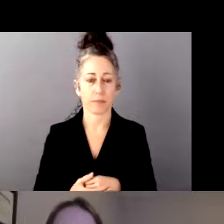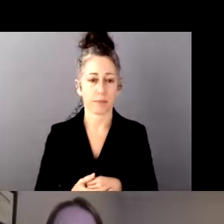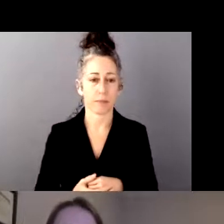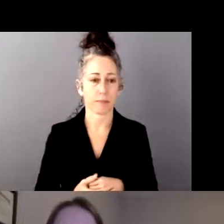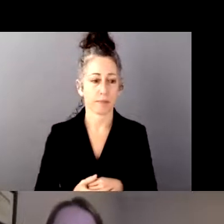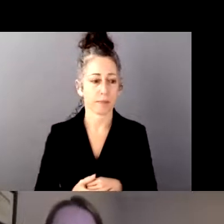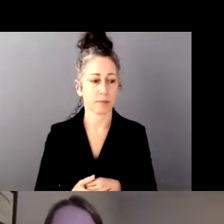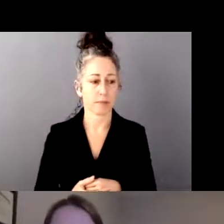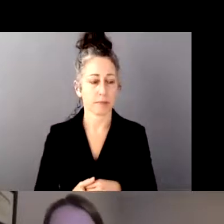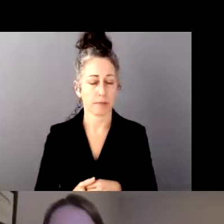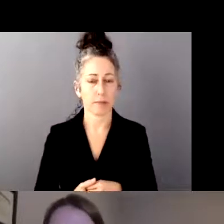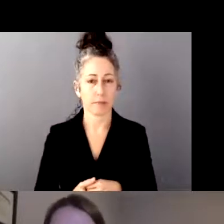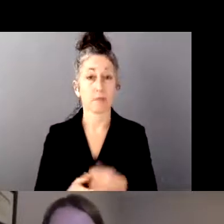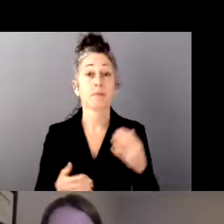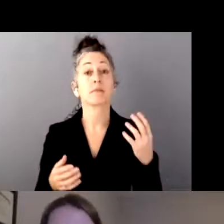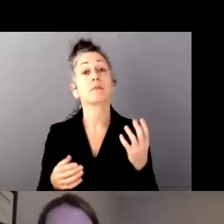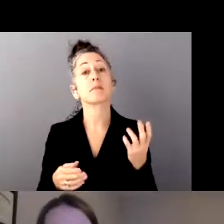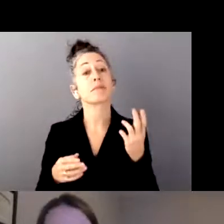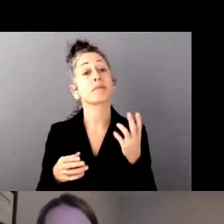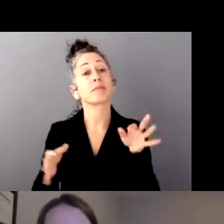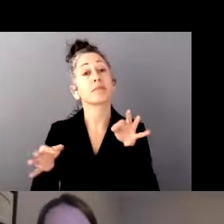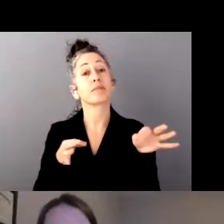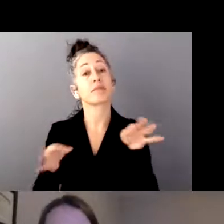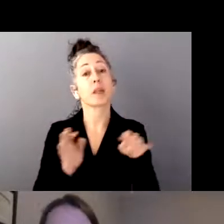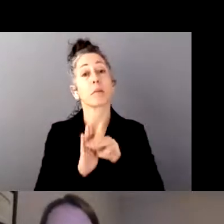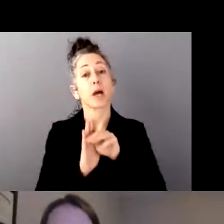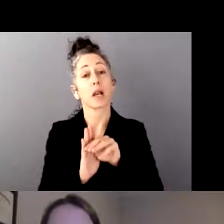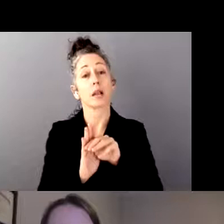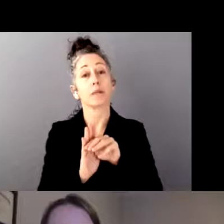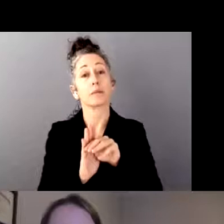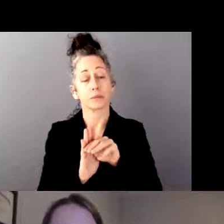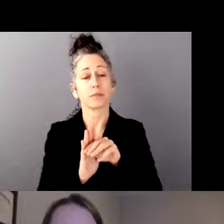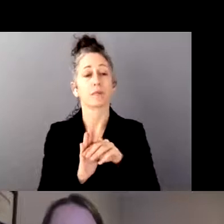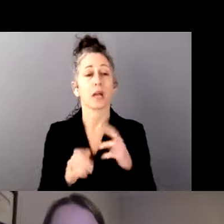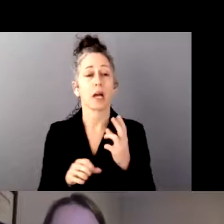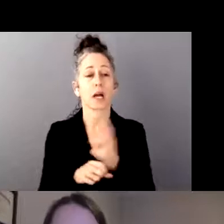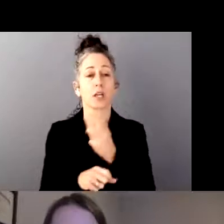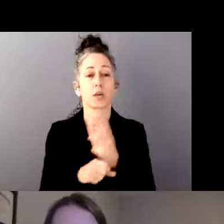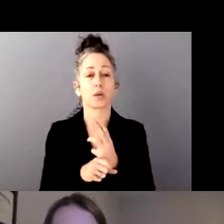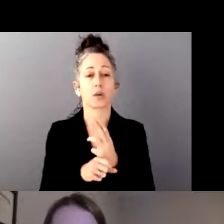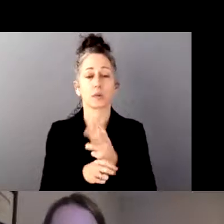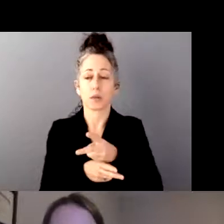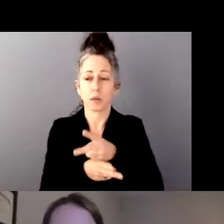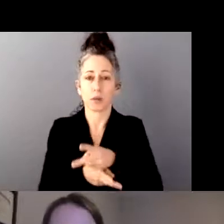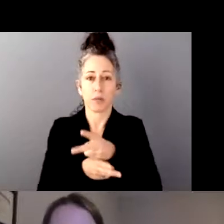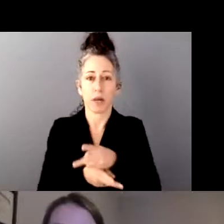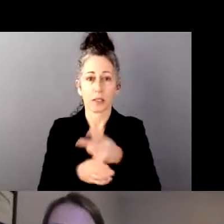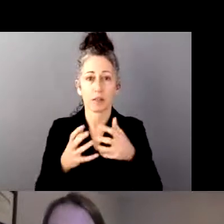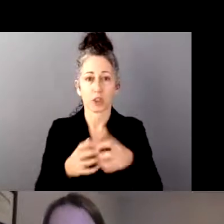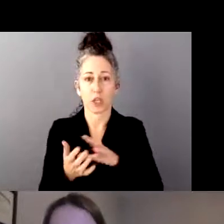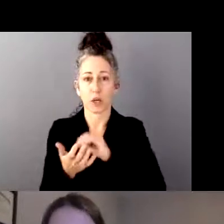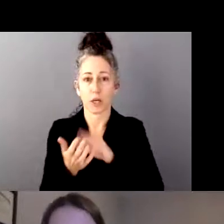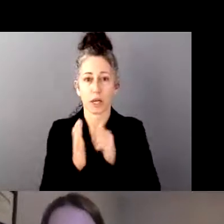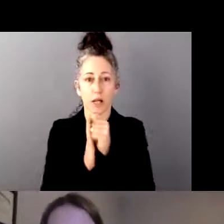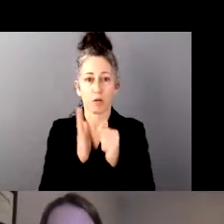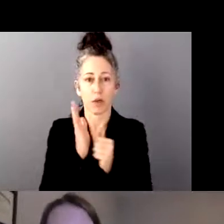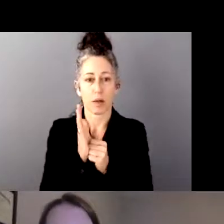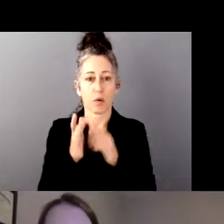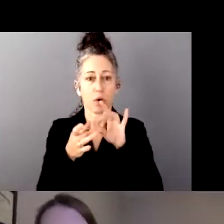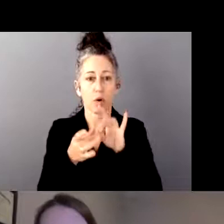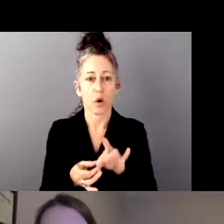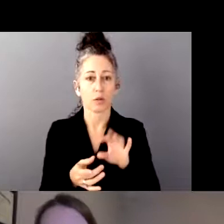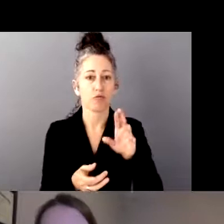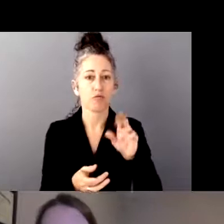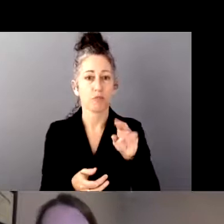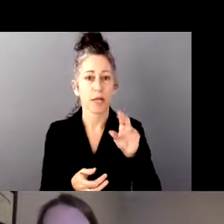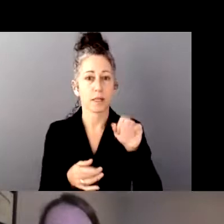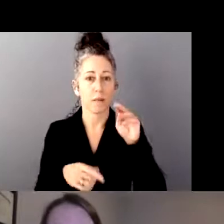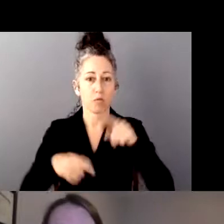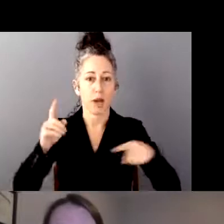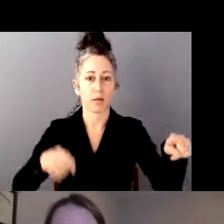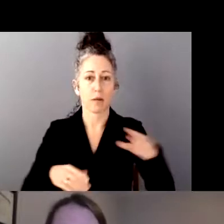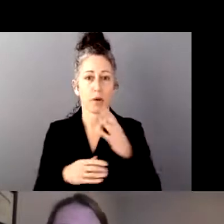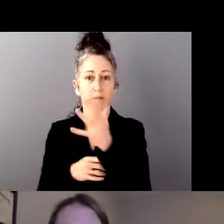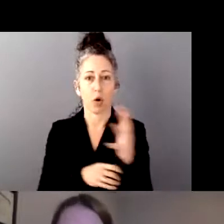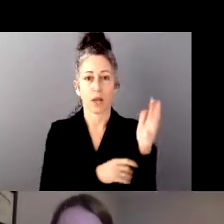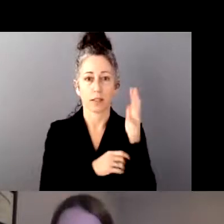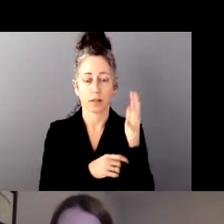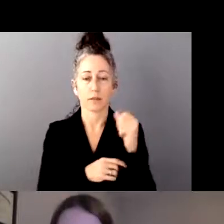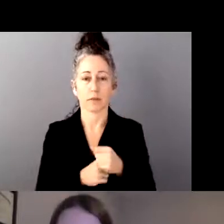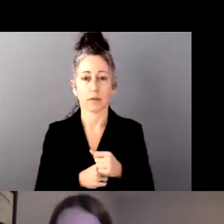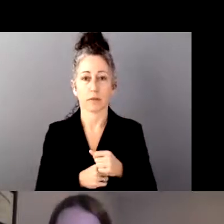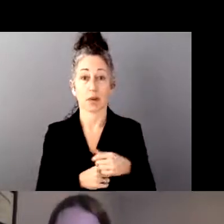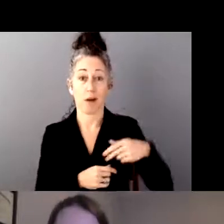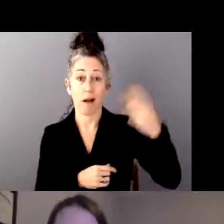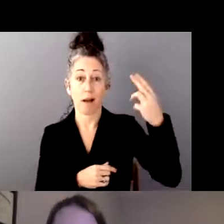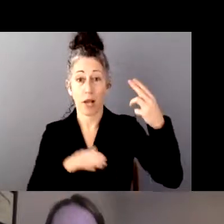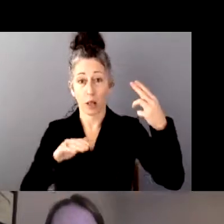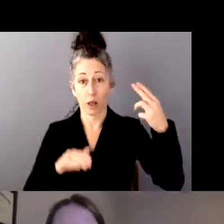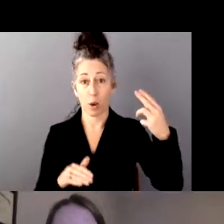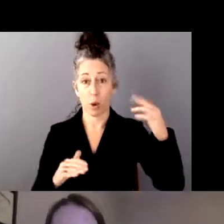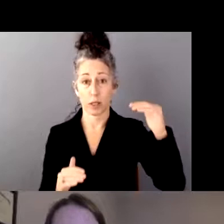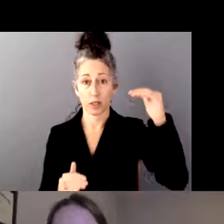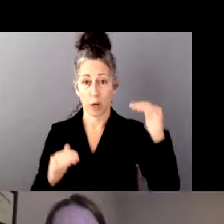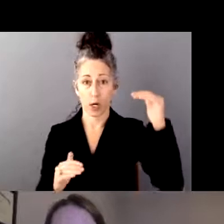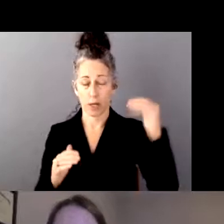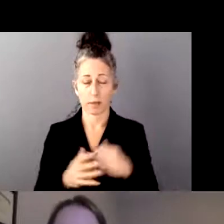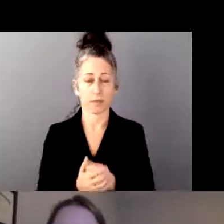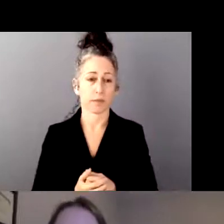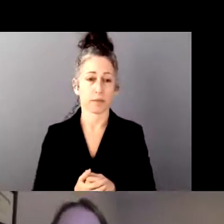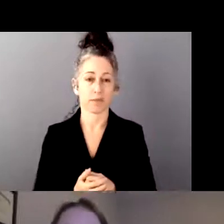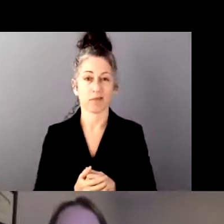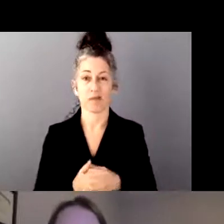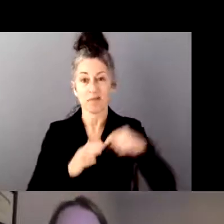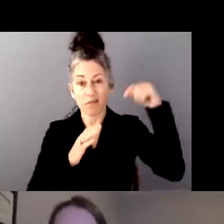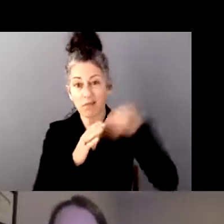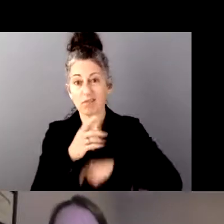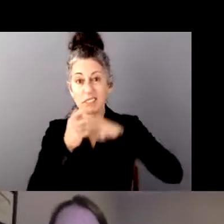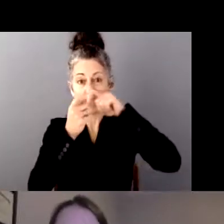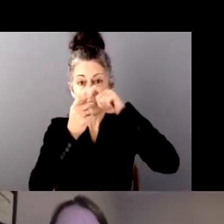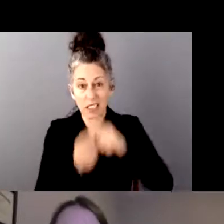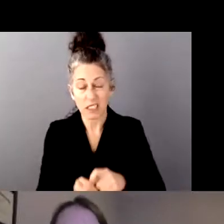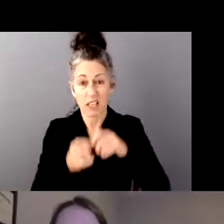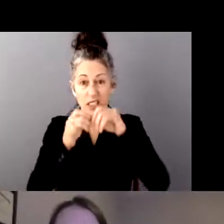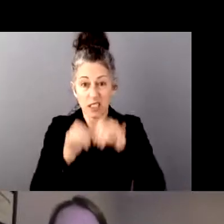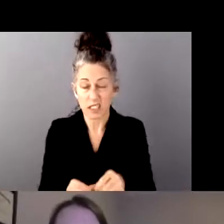in a given county. So, to briefly describe the model that I was using to do this, I used supervised machine learning, an algorithm called Random Forest to classify counties into high and low disparity groups. Without going into a whole lot of detail about this, Random